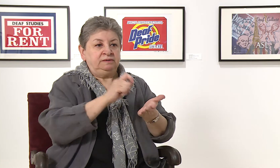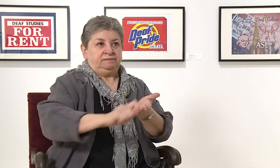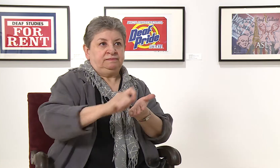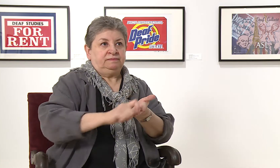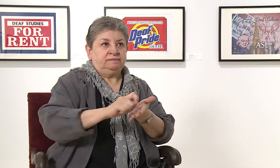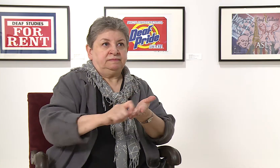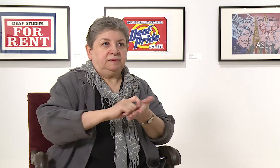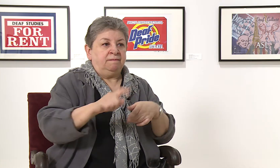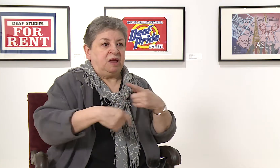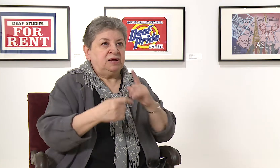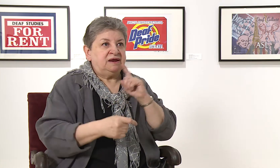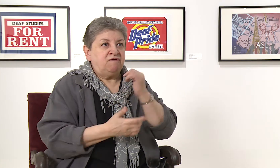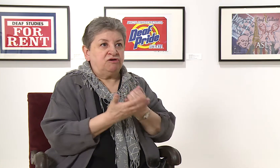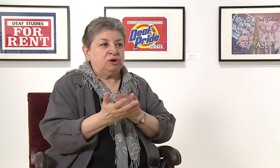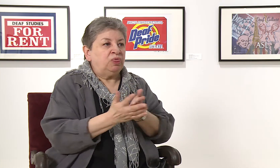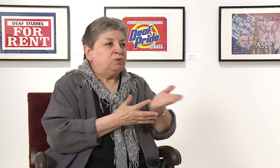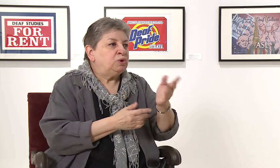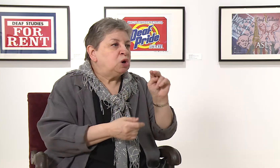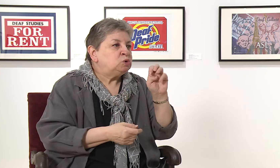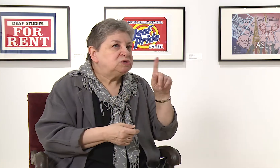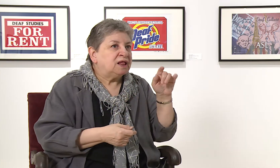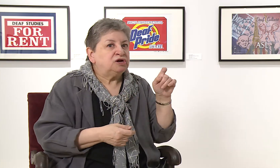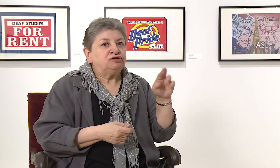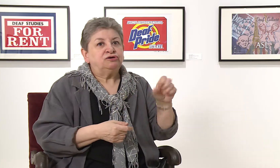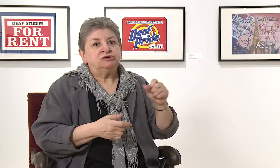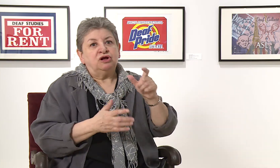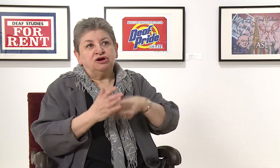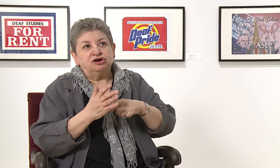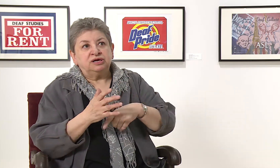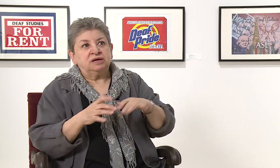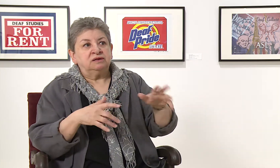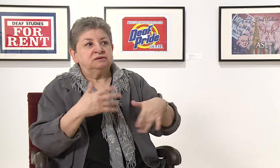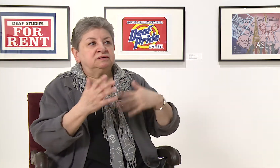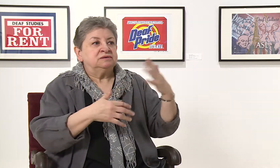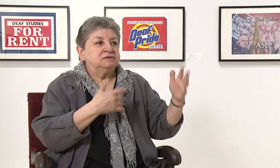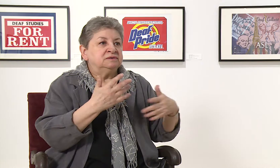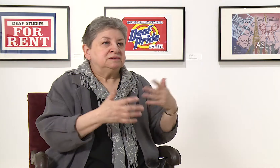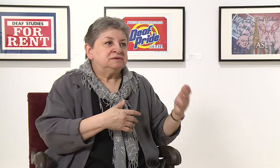We also wrote and published through newsletters, articles...